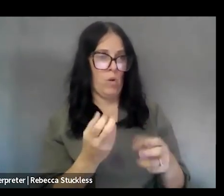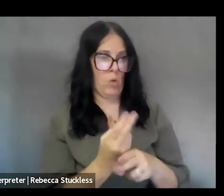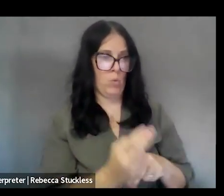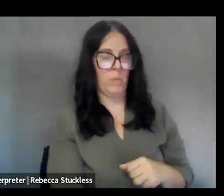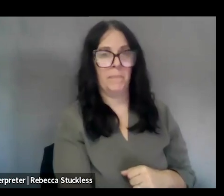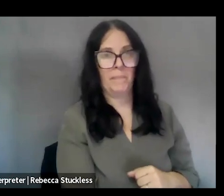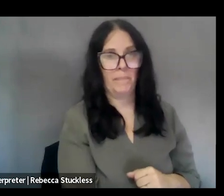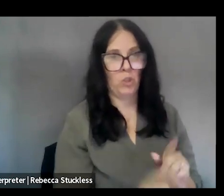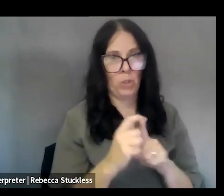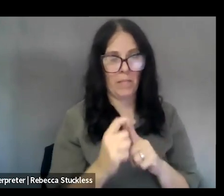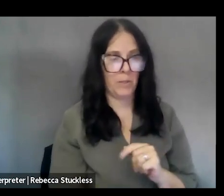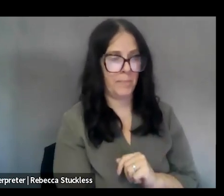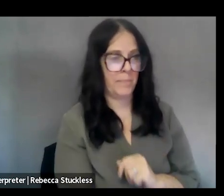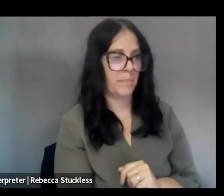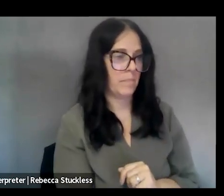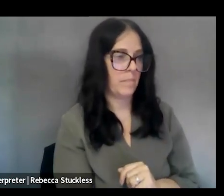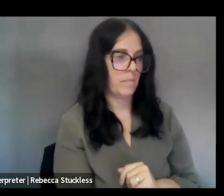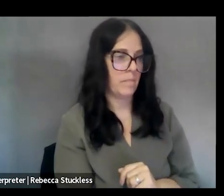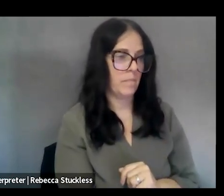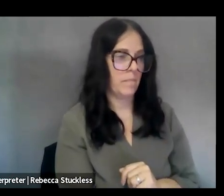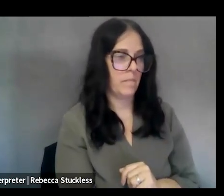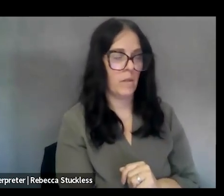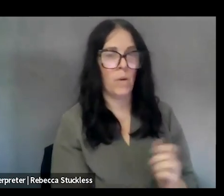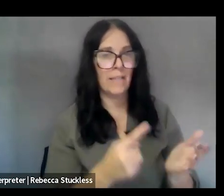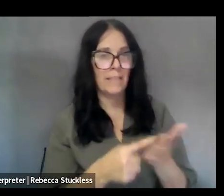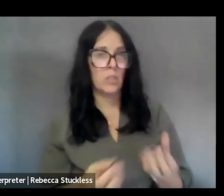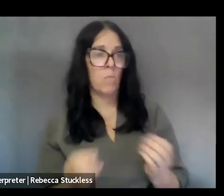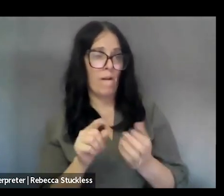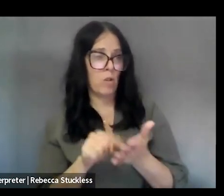also want to talk more about the research that examines these factors and what's being done with